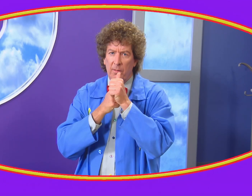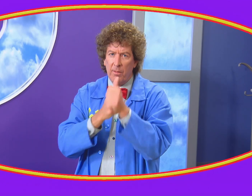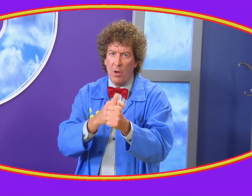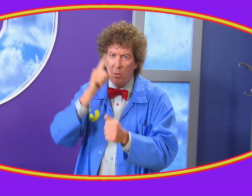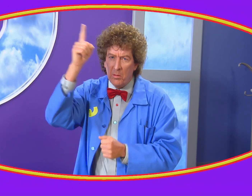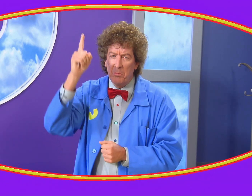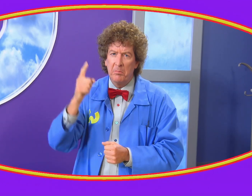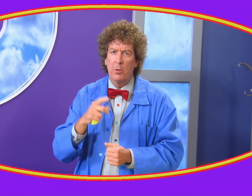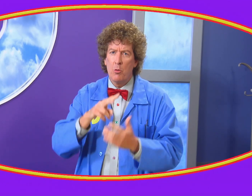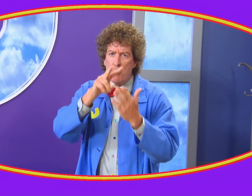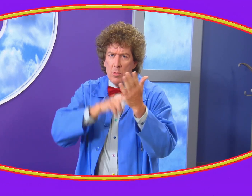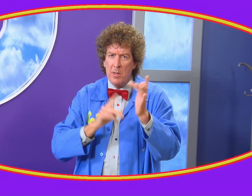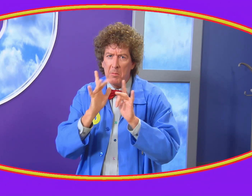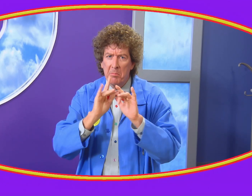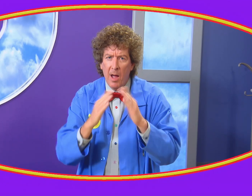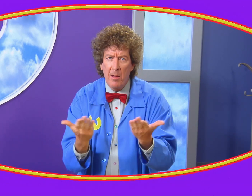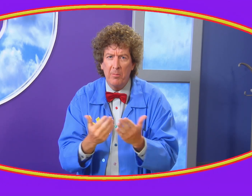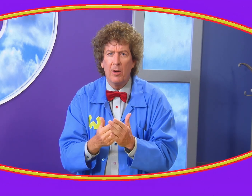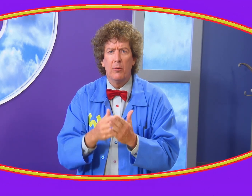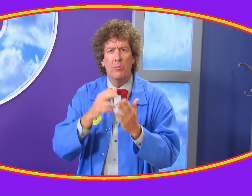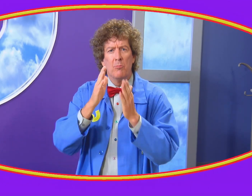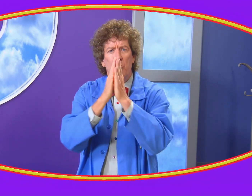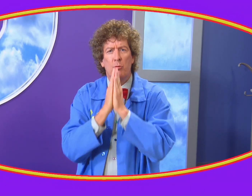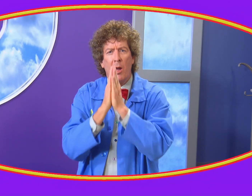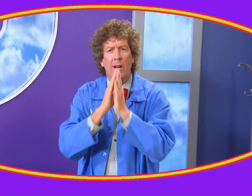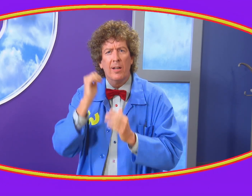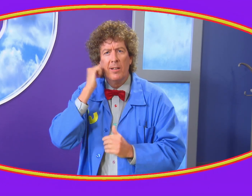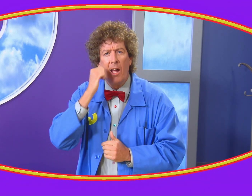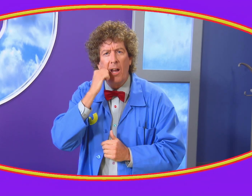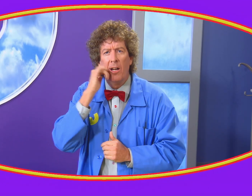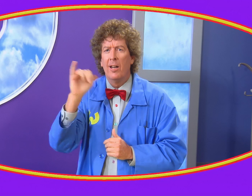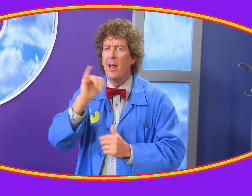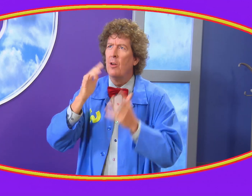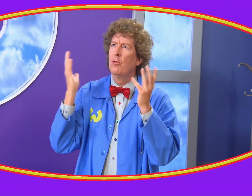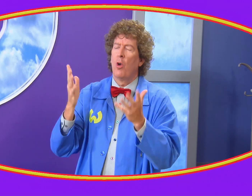THEN WE FOLLOW HIM, READ THE BIBLE, AND PRAY EVERY DAY,